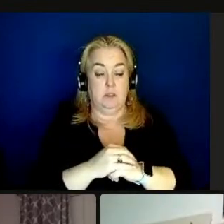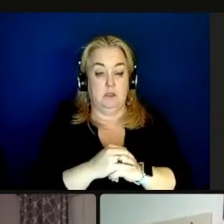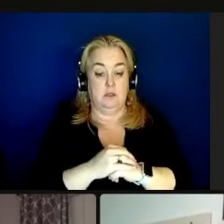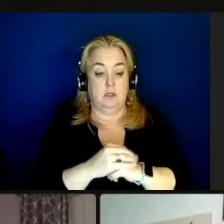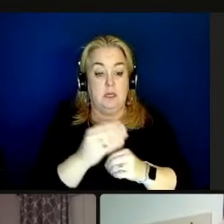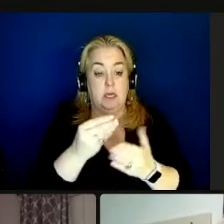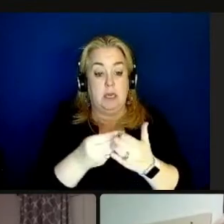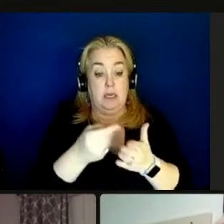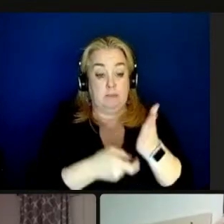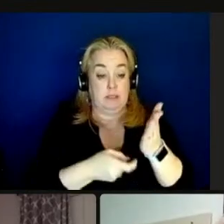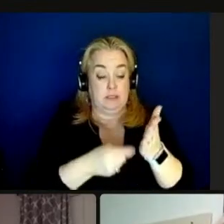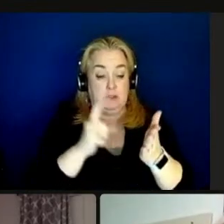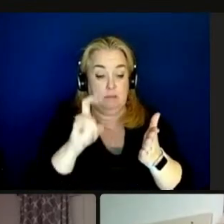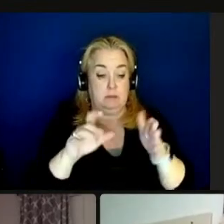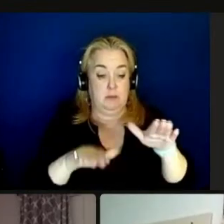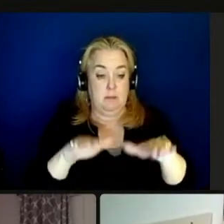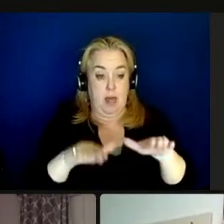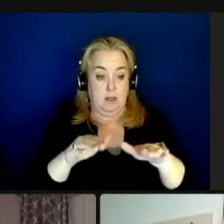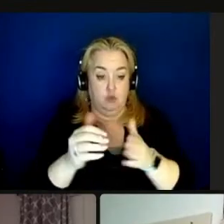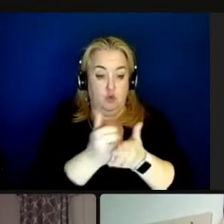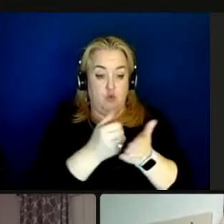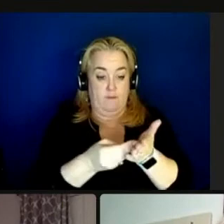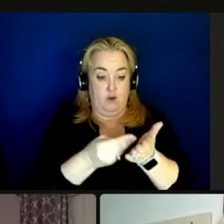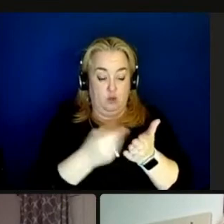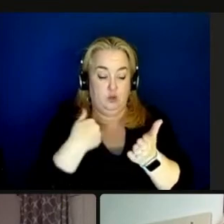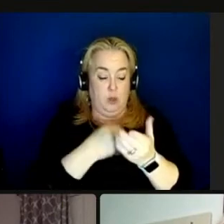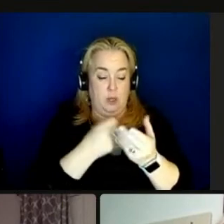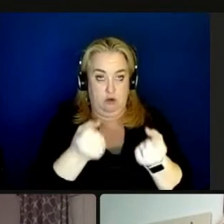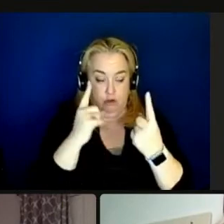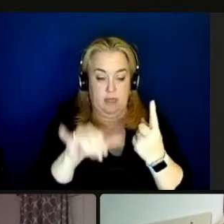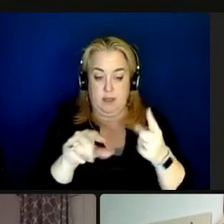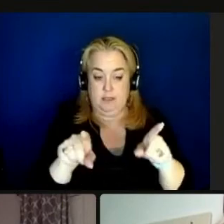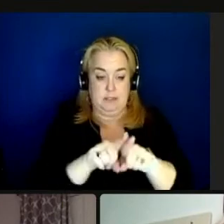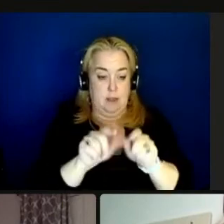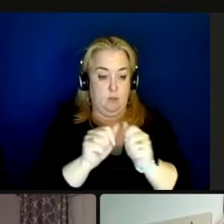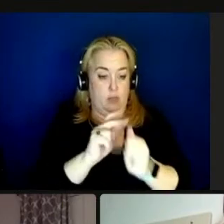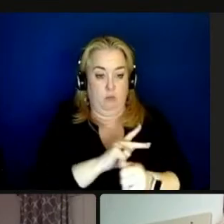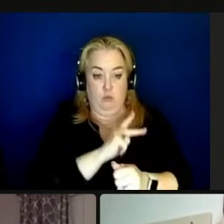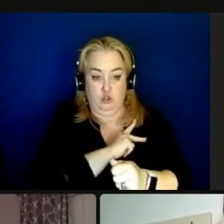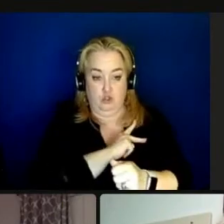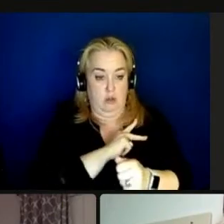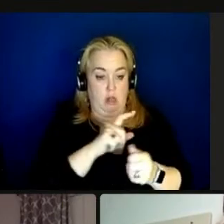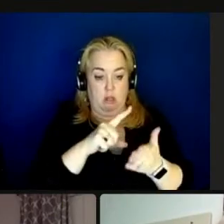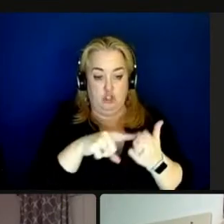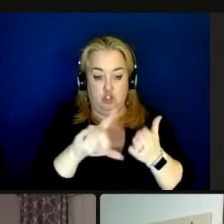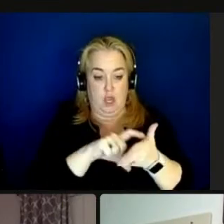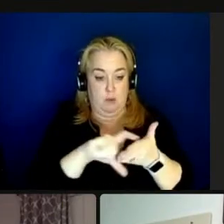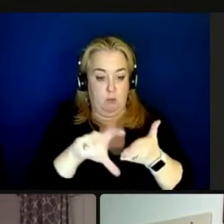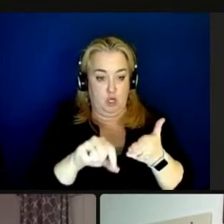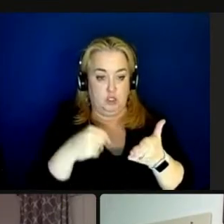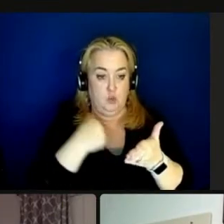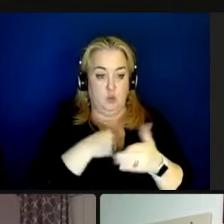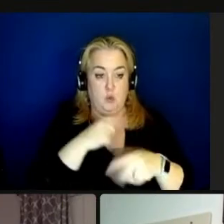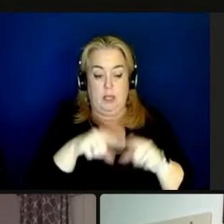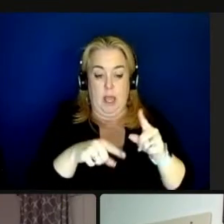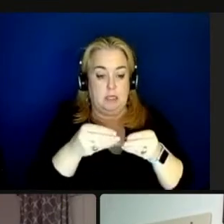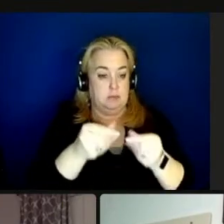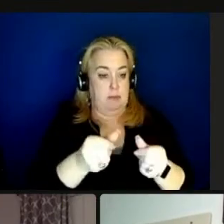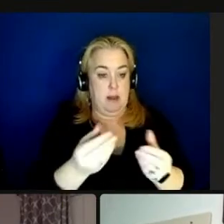INITIATIVES OVER TIME. OUR OPTIONS ARE VERY LIMITED.